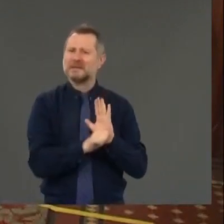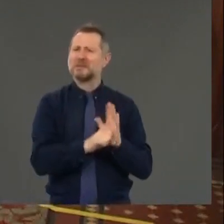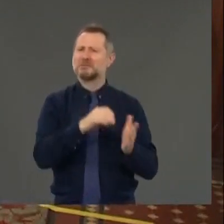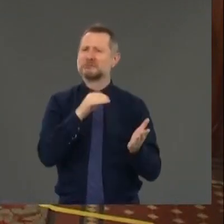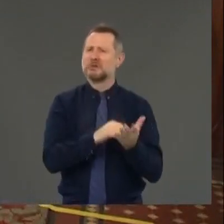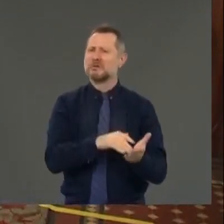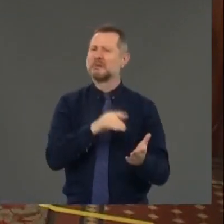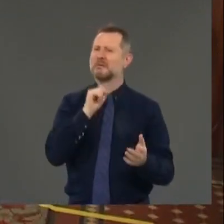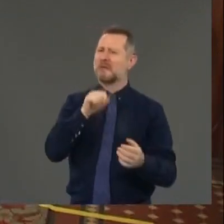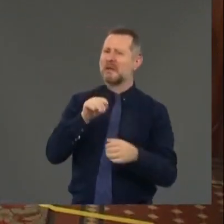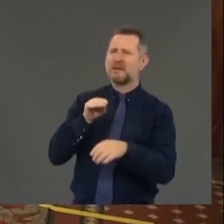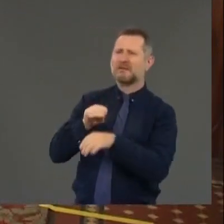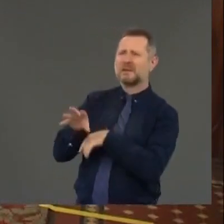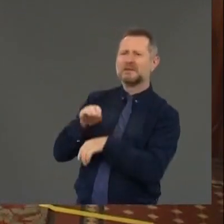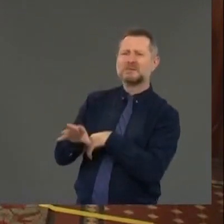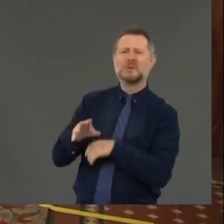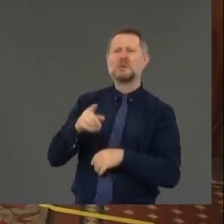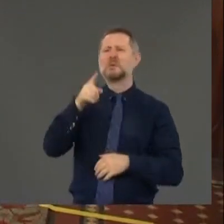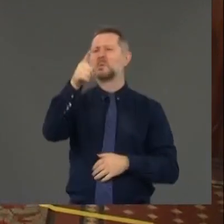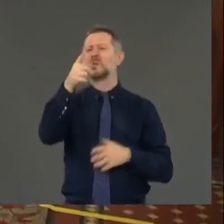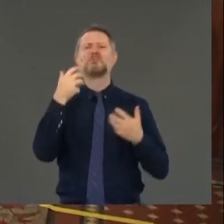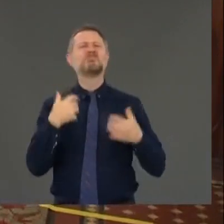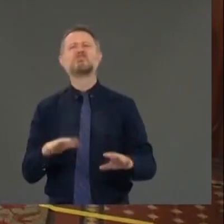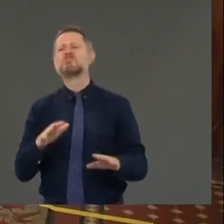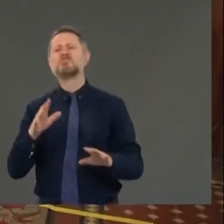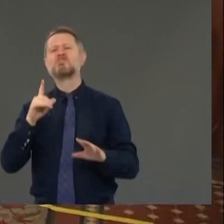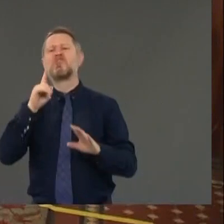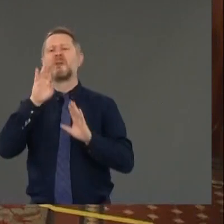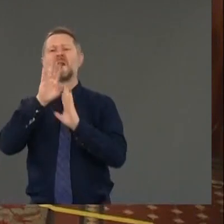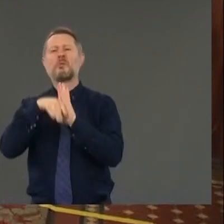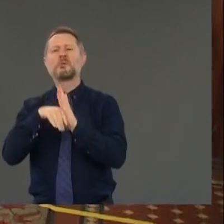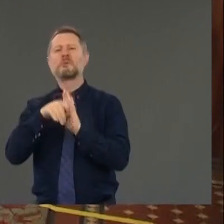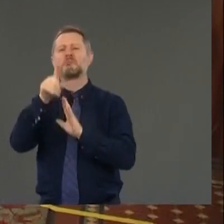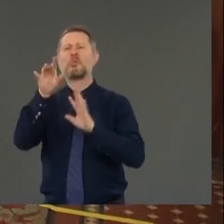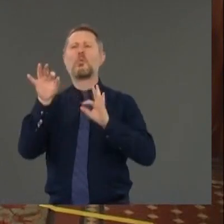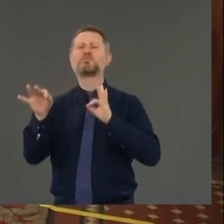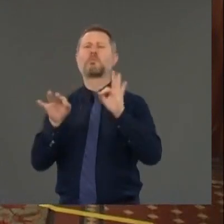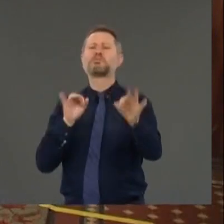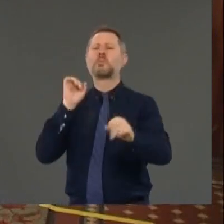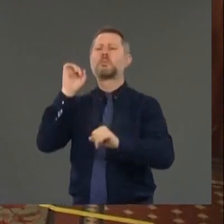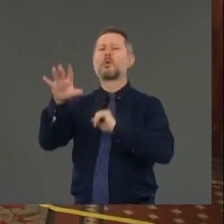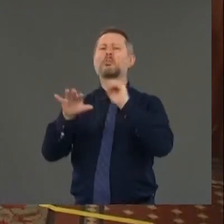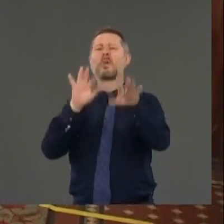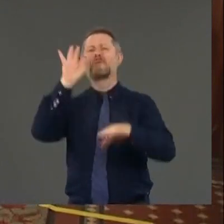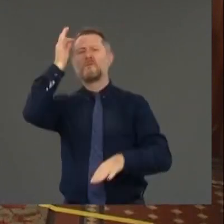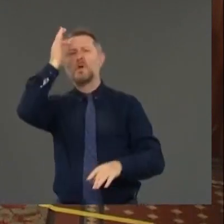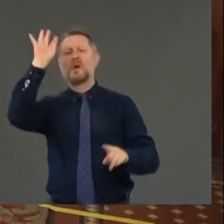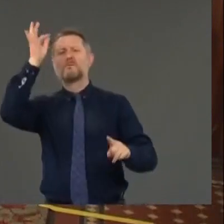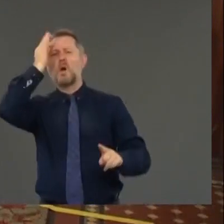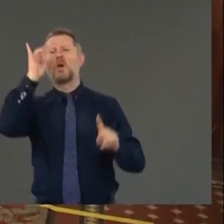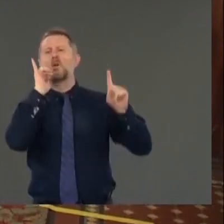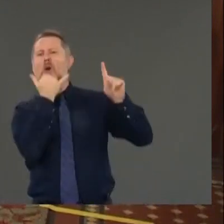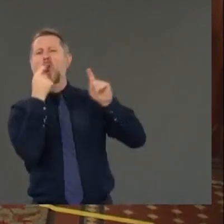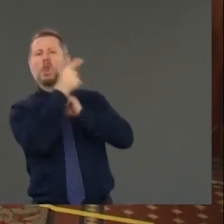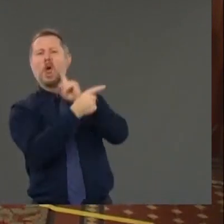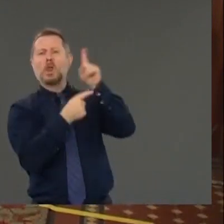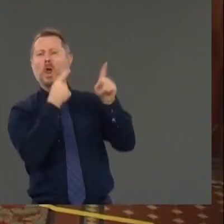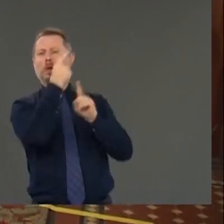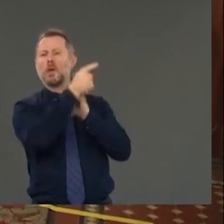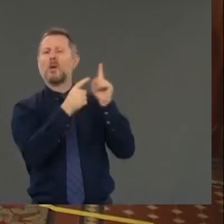HEALTH DEPARTMENTS OR OTHER STATE PROFESSIONALS WHO YOU JUST